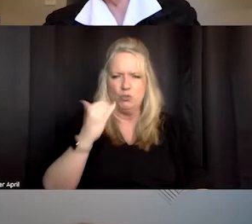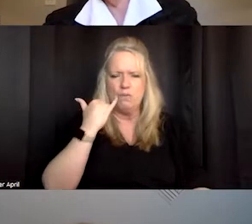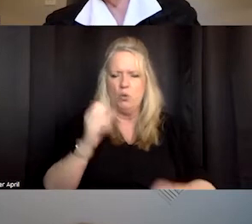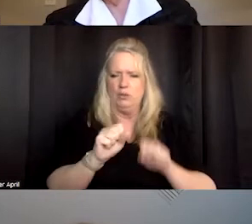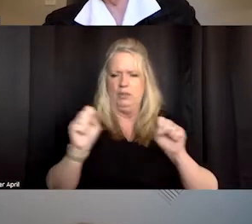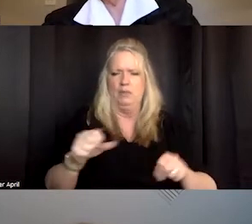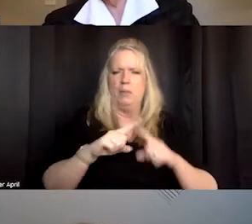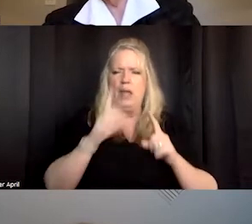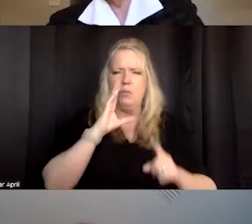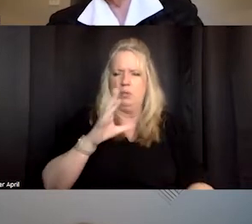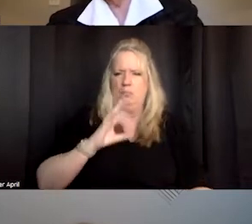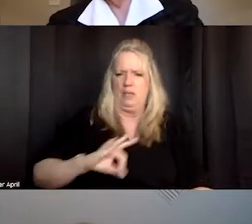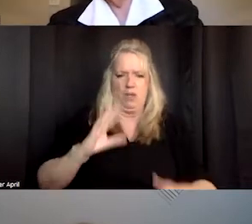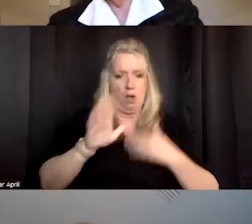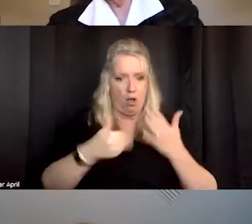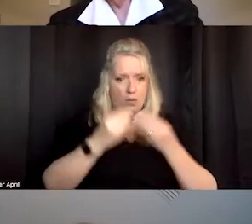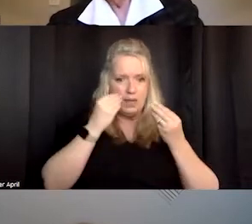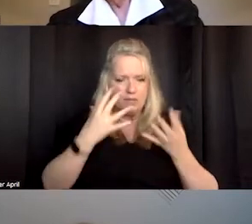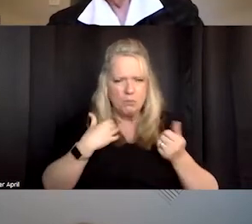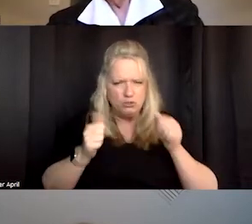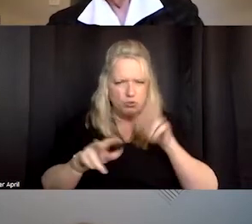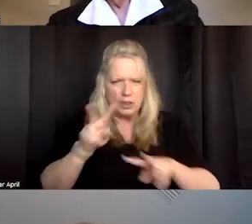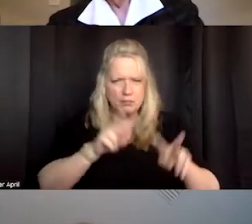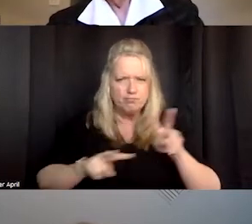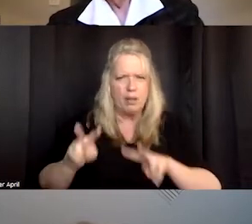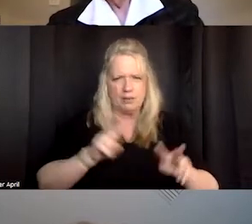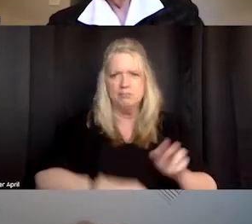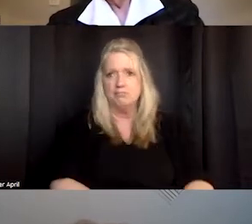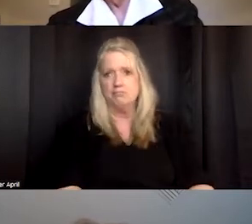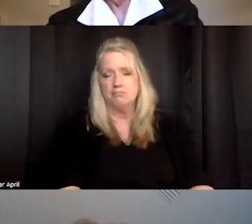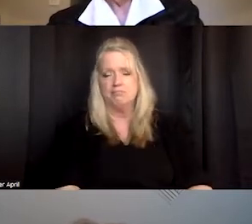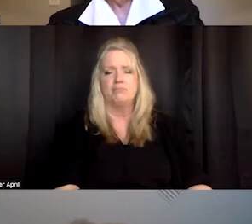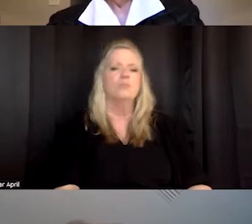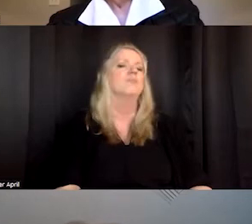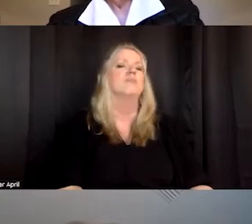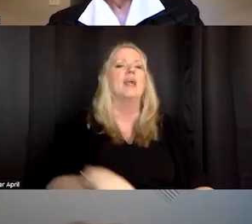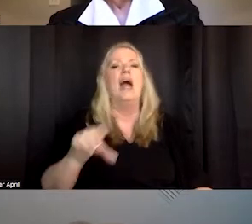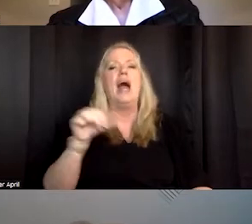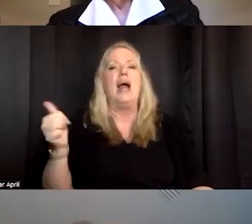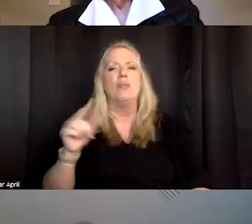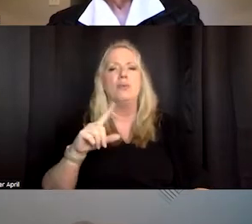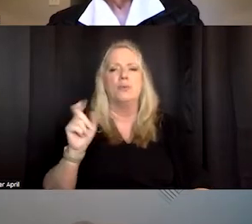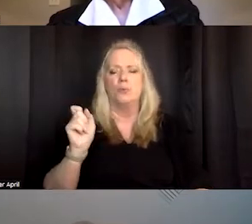YOU HAVE ALL OF THE DATA THAT YOU CAN MINE. >> WE HAVE ANOTHER QUESTION HERE THAT ASKS ABOUT